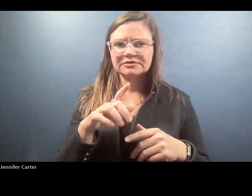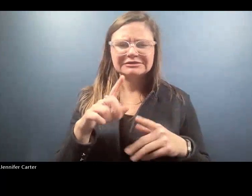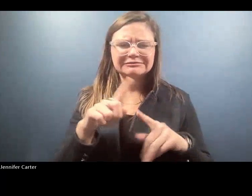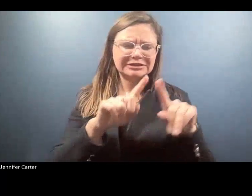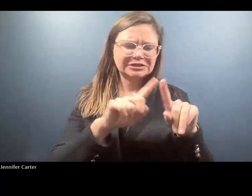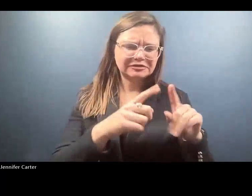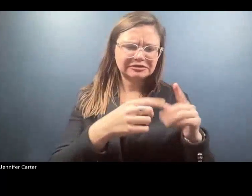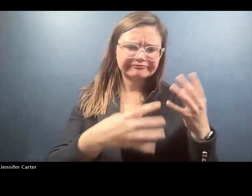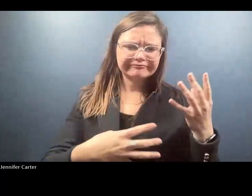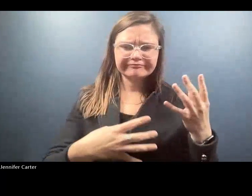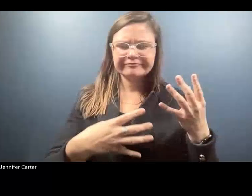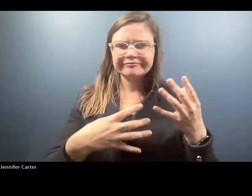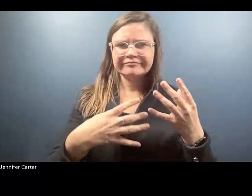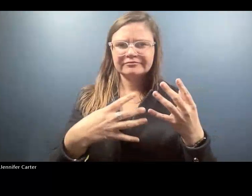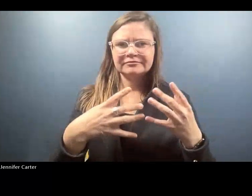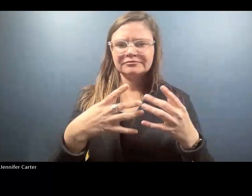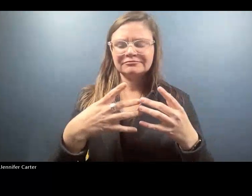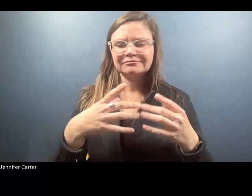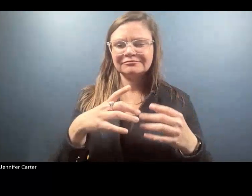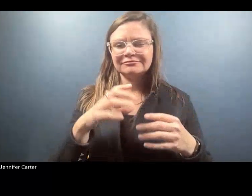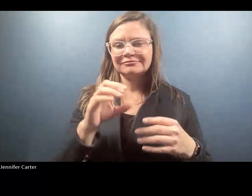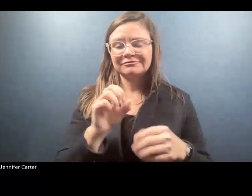all of these different occupations, which may or may not.